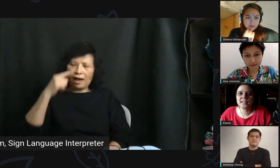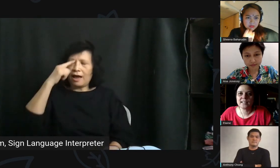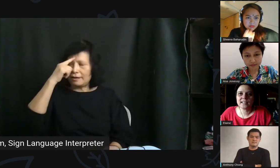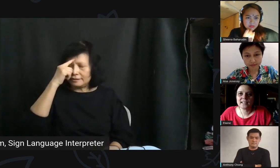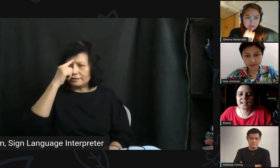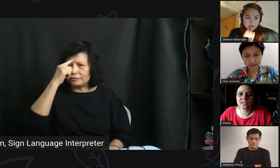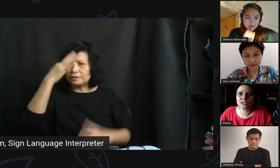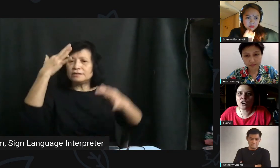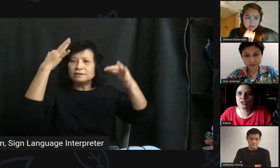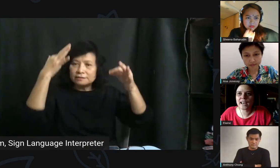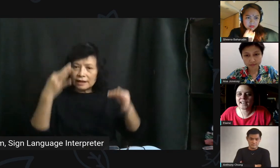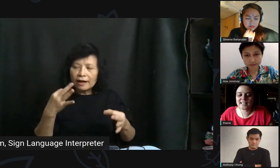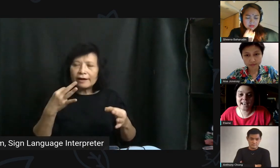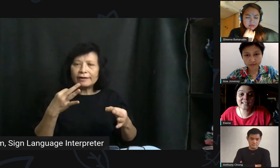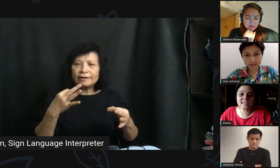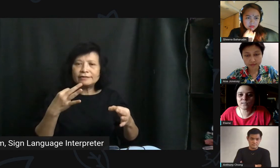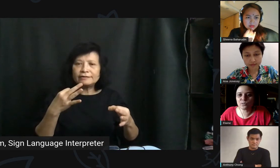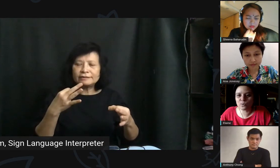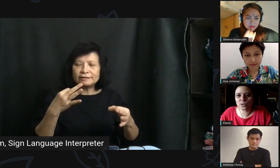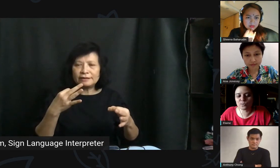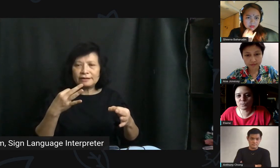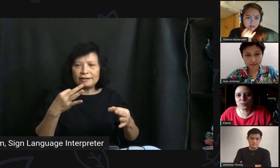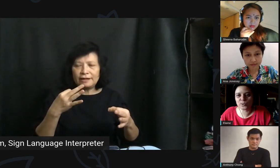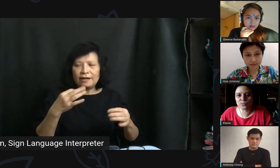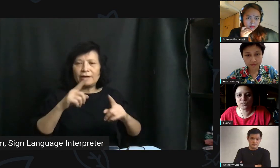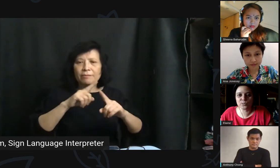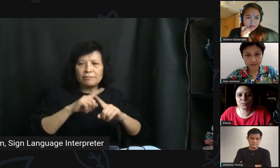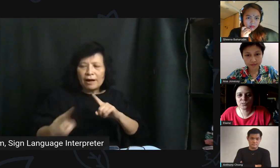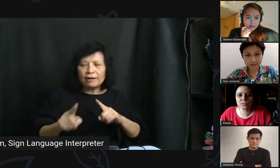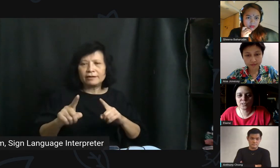that as long as the essence of the work was put through,